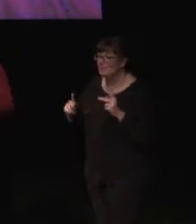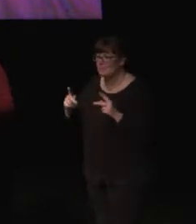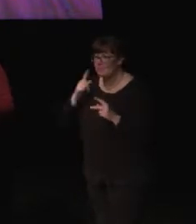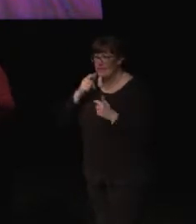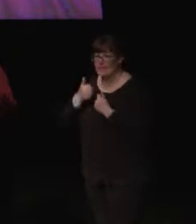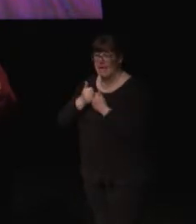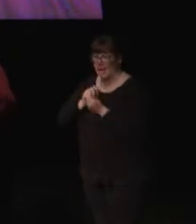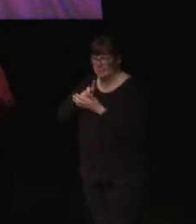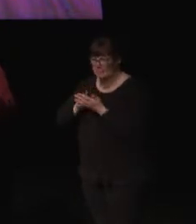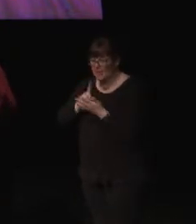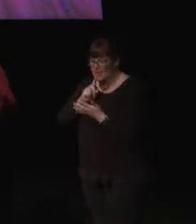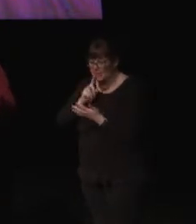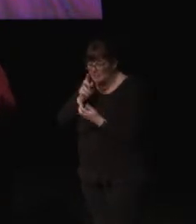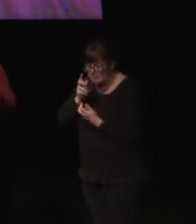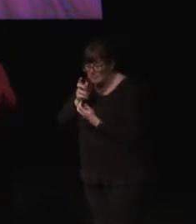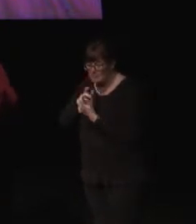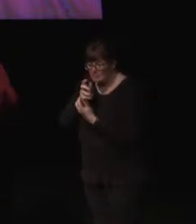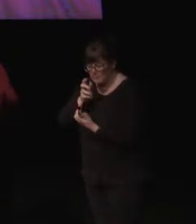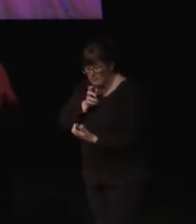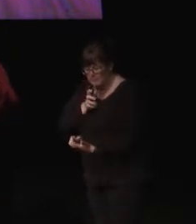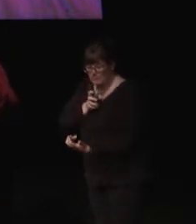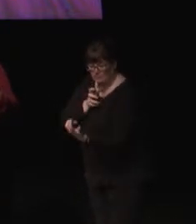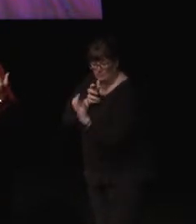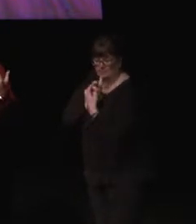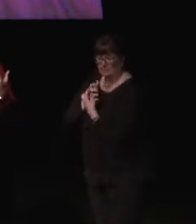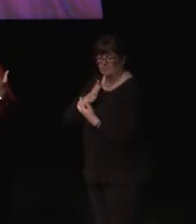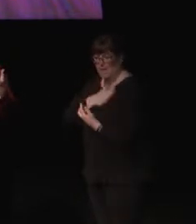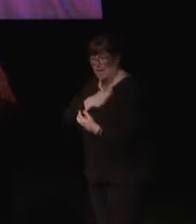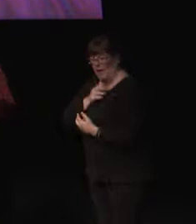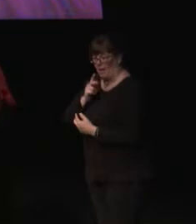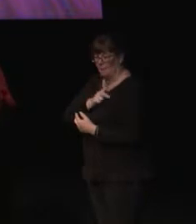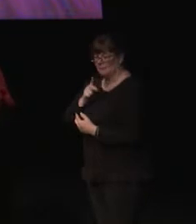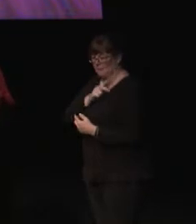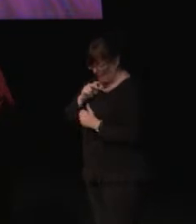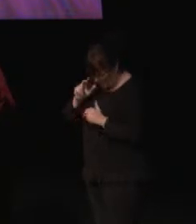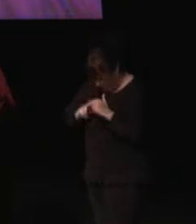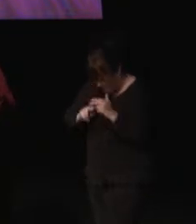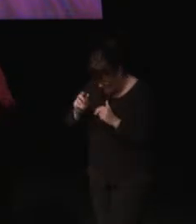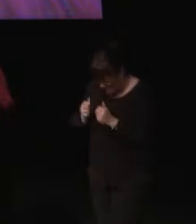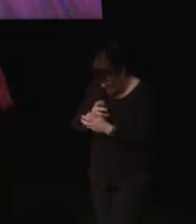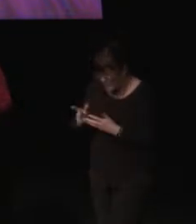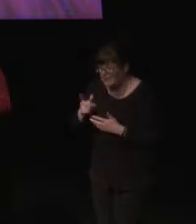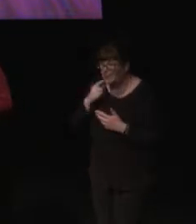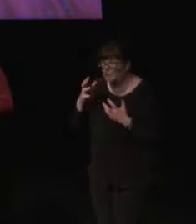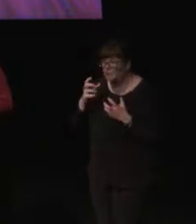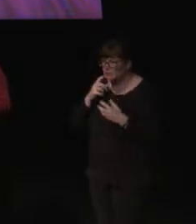and they want everything to look... Like, if you're building Sea of Thieves, everything wants to be boaty. LAUGHS